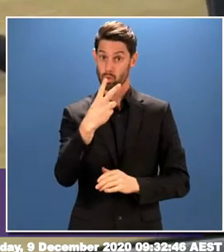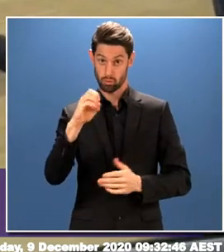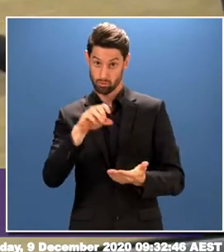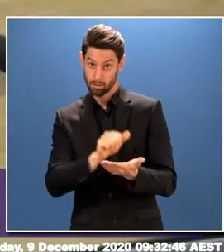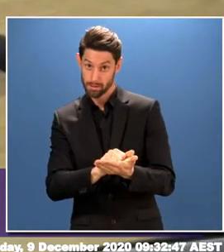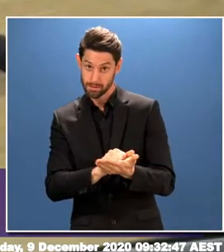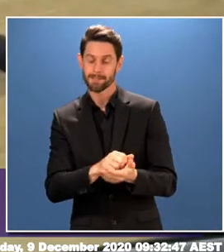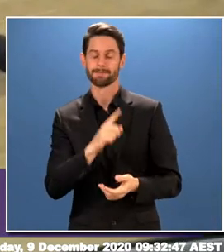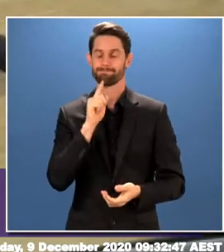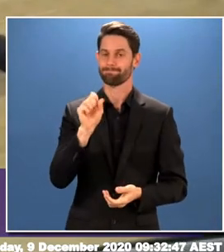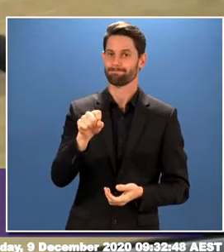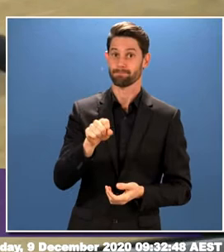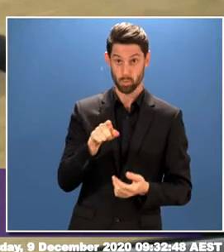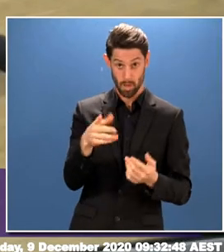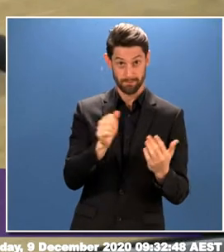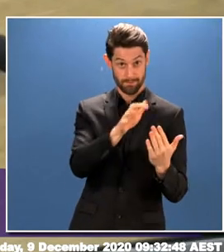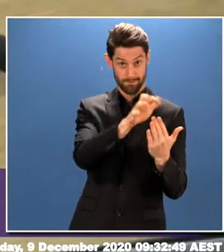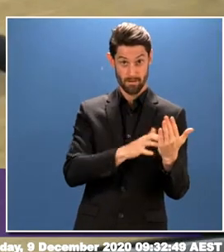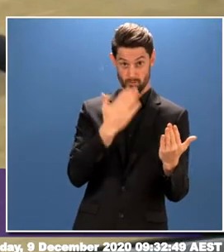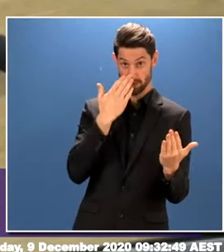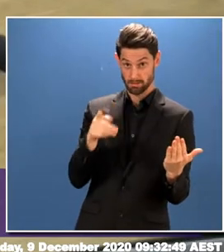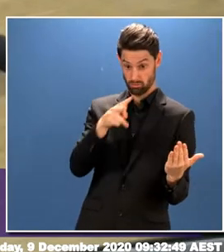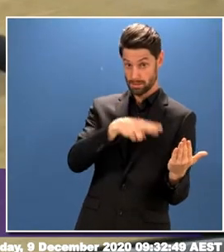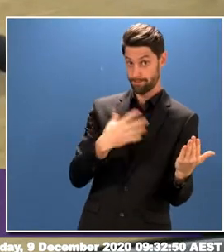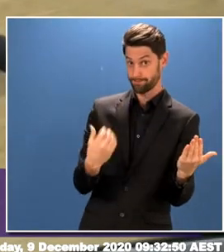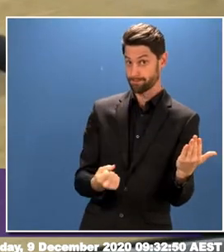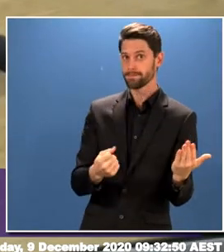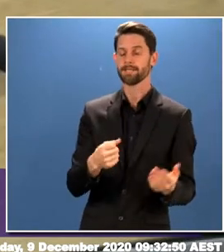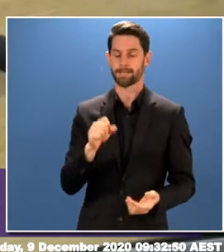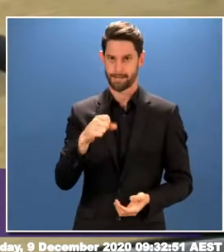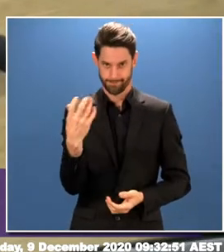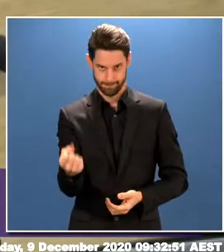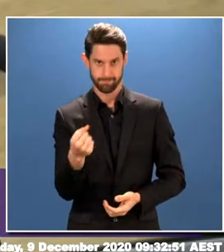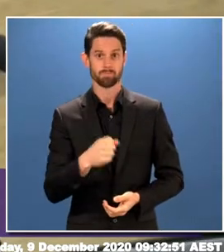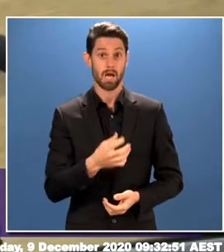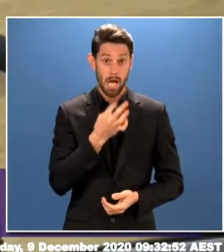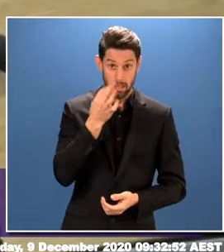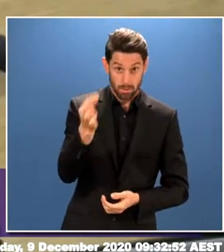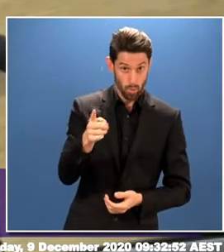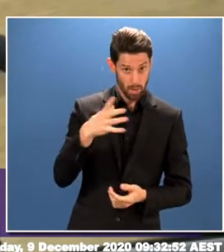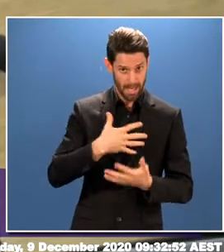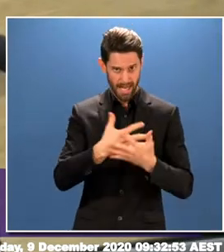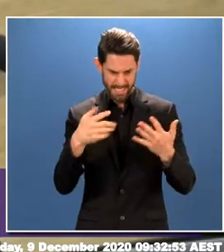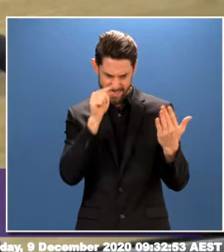And you've got a copy of that statement with you now? Yes. Are there any corrections or amendments you would like to